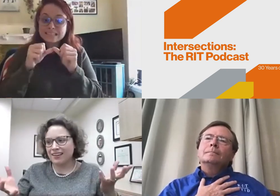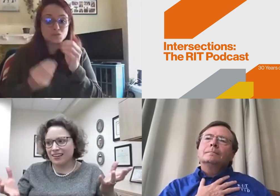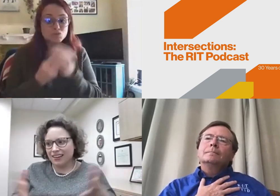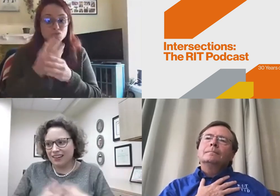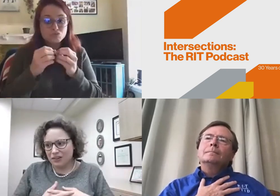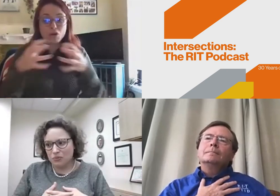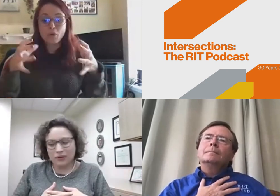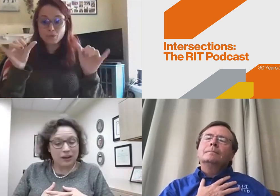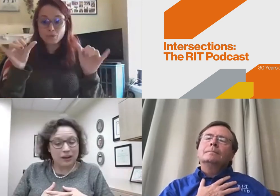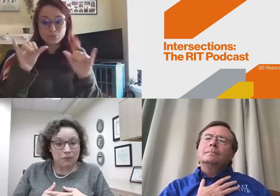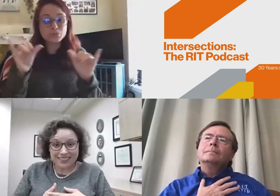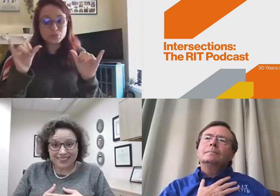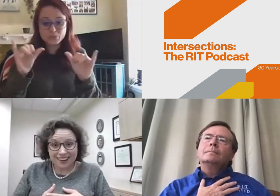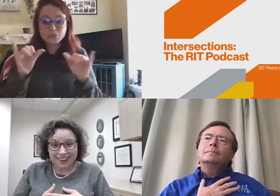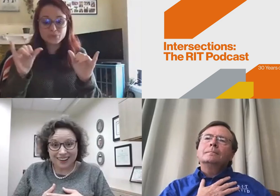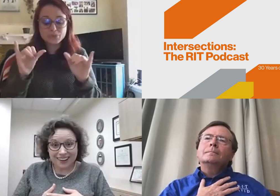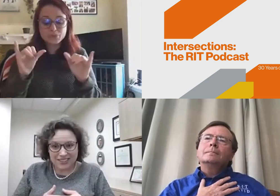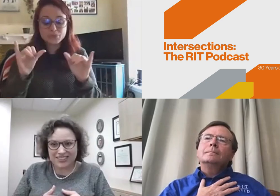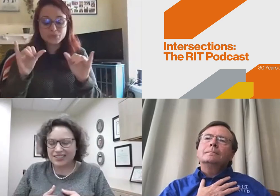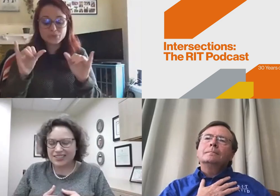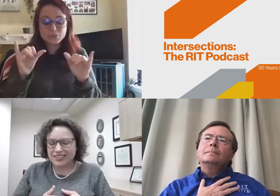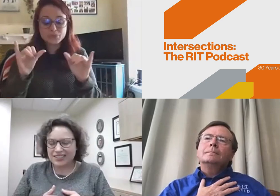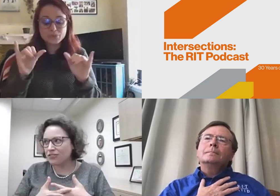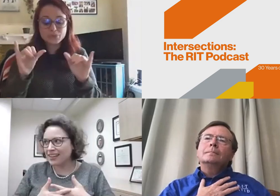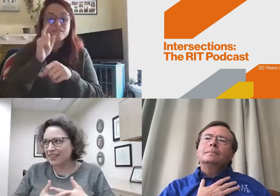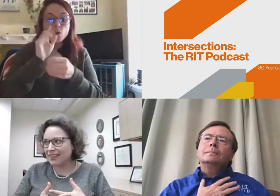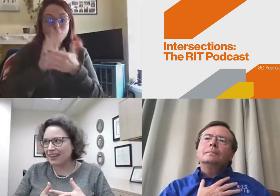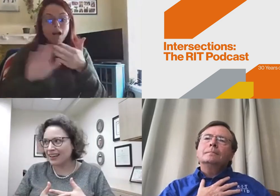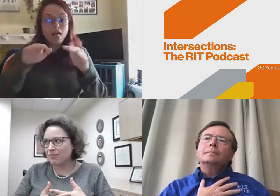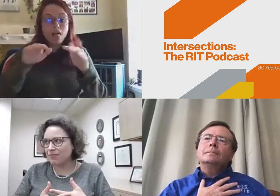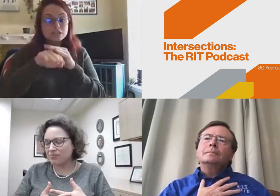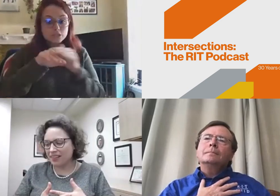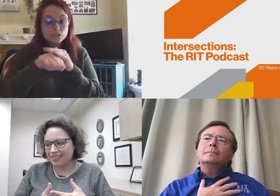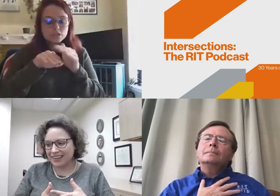When I worked in college admissions, it was a really interesting thing, thinking about